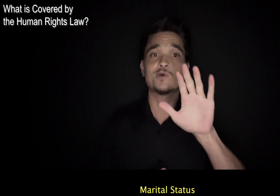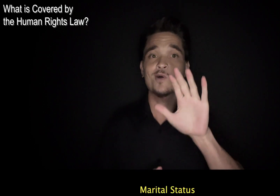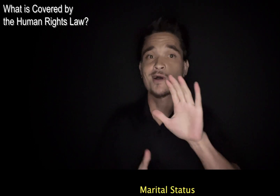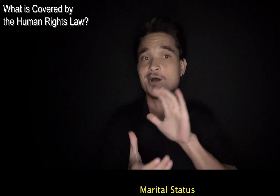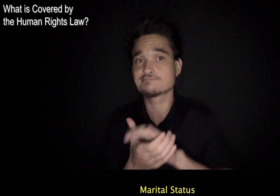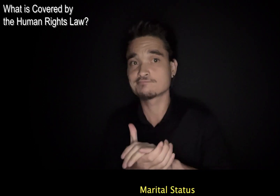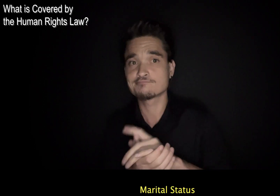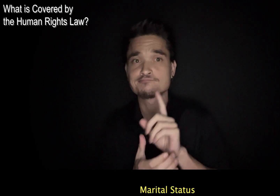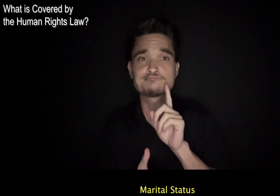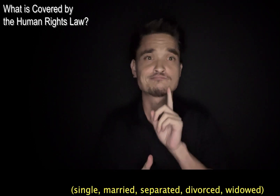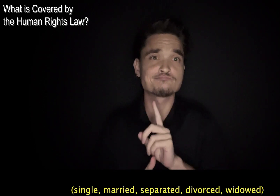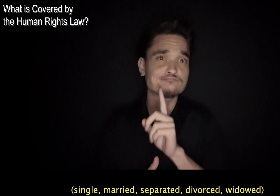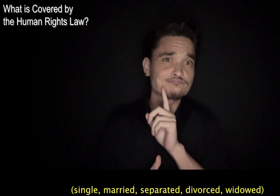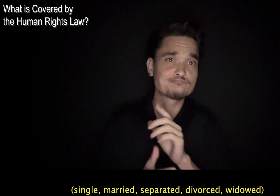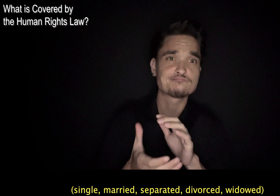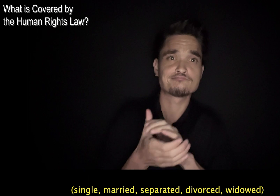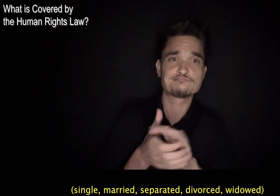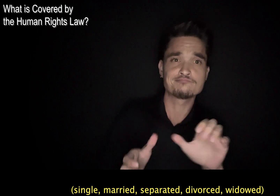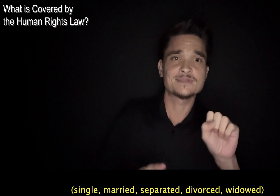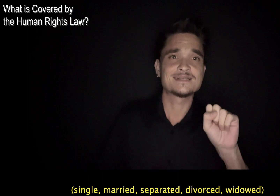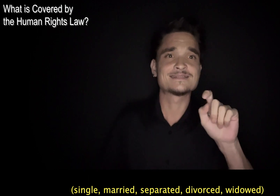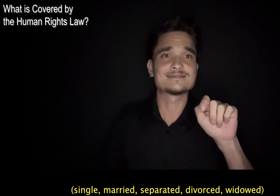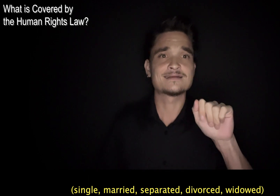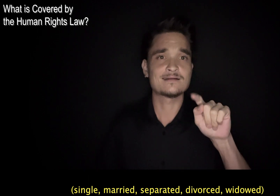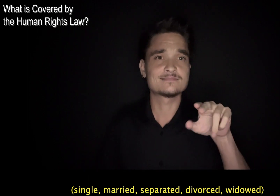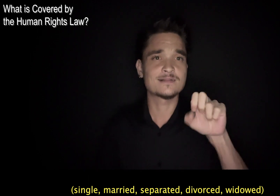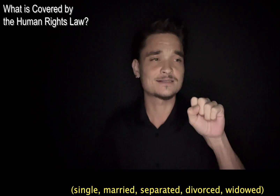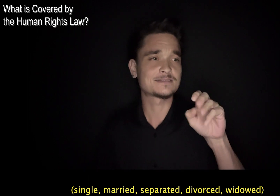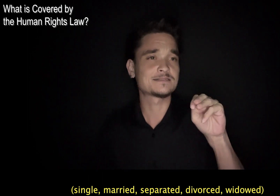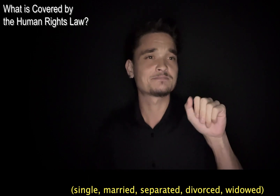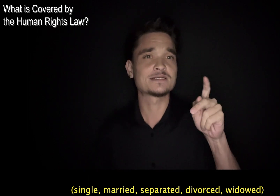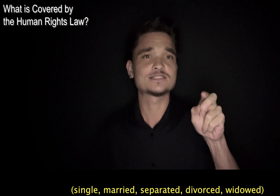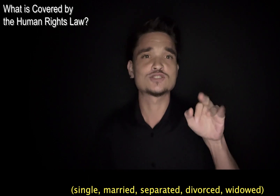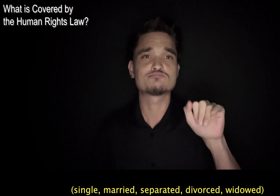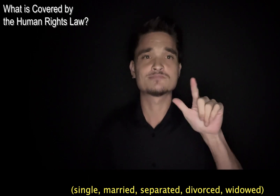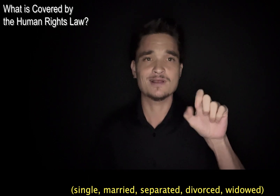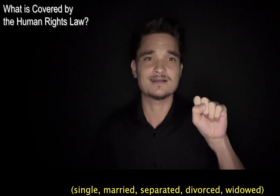Marital Status (single, married, separated, divorced, widowed)